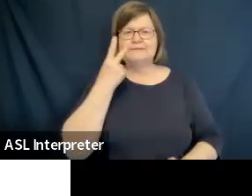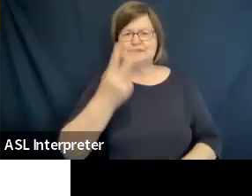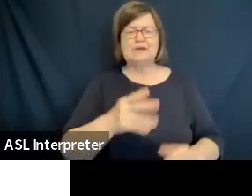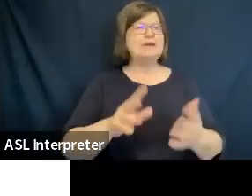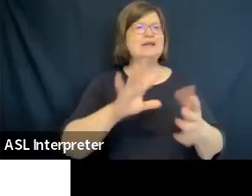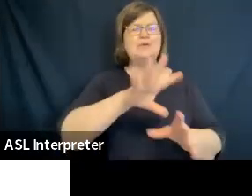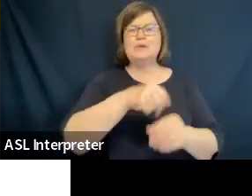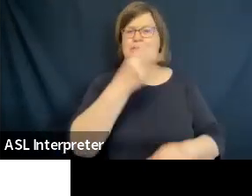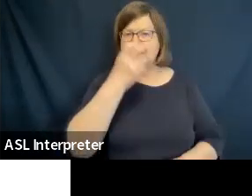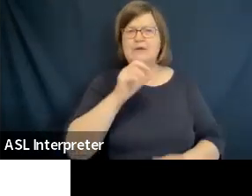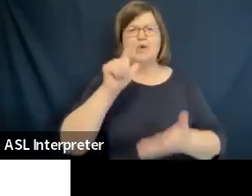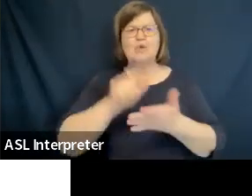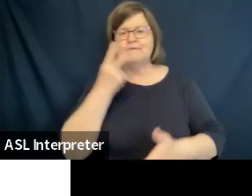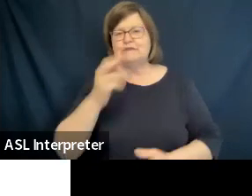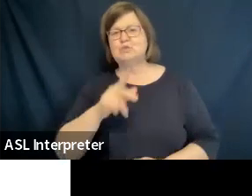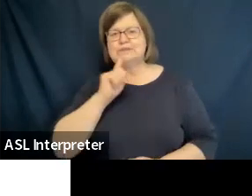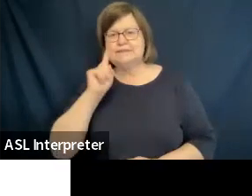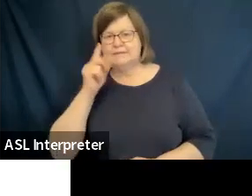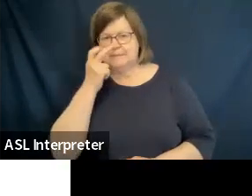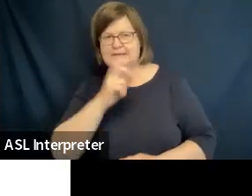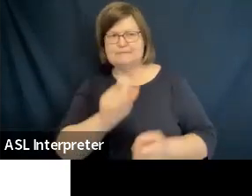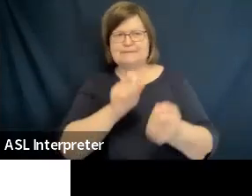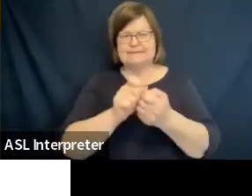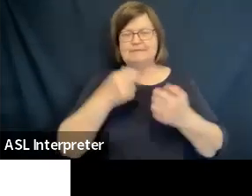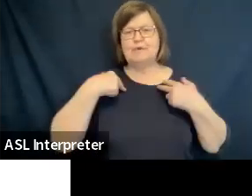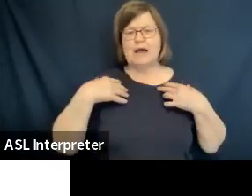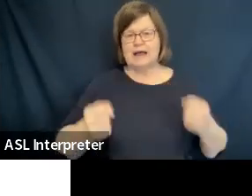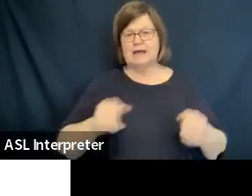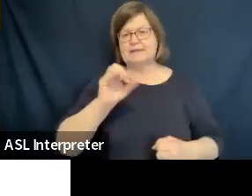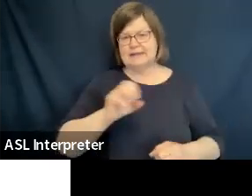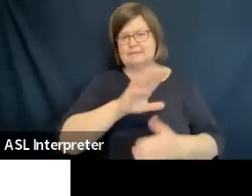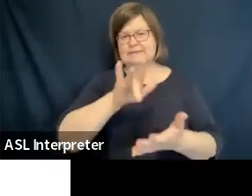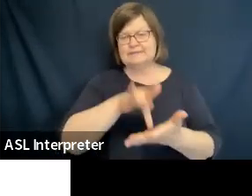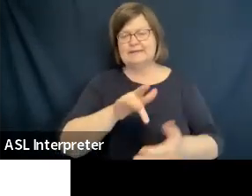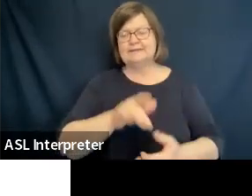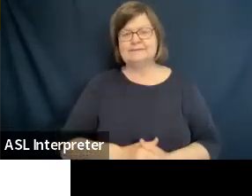low vision or who were deafblind specifically in healthcare settings. Along with the presentation,